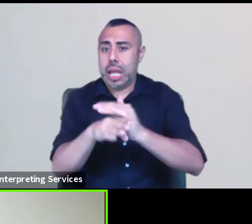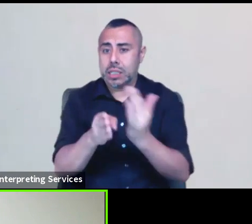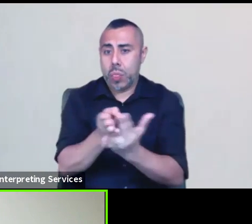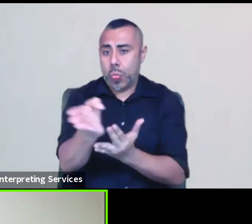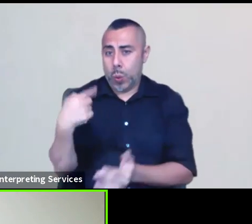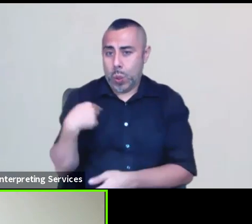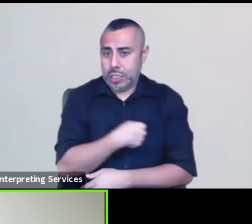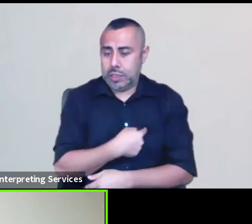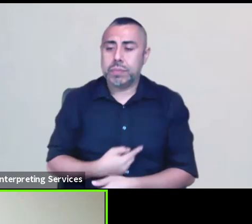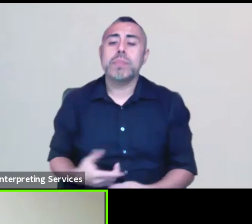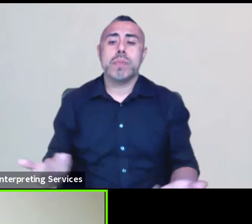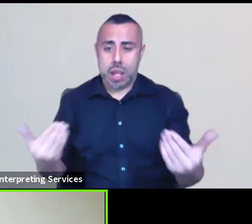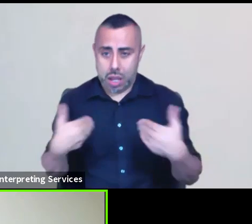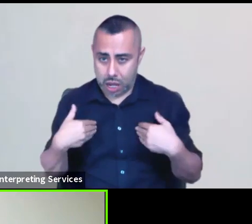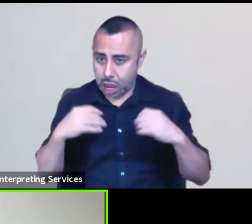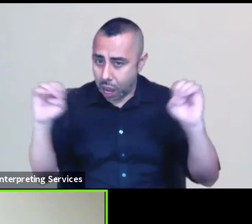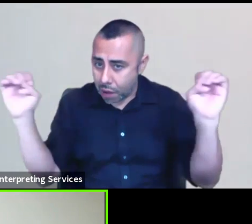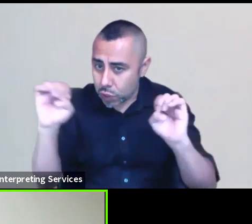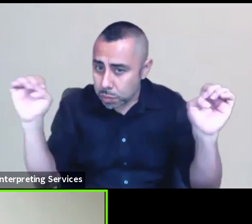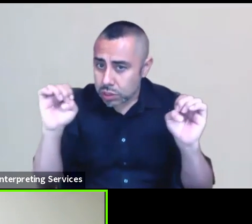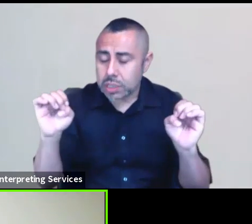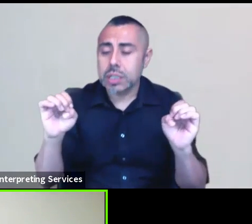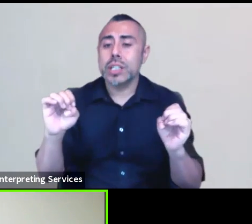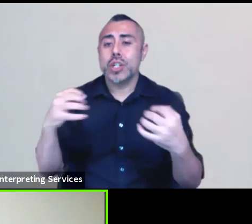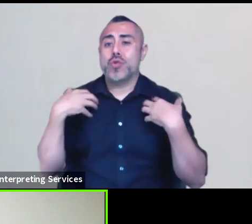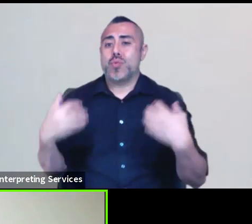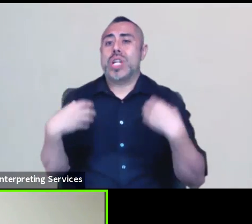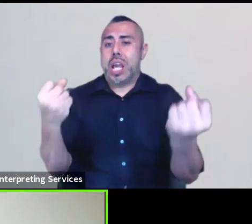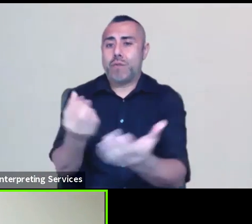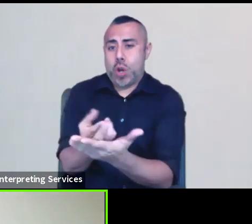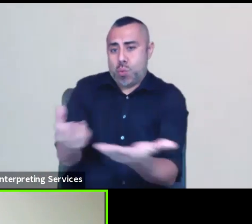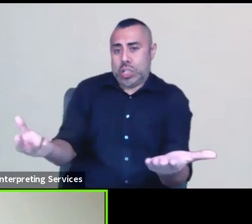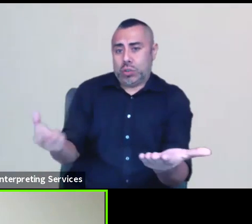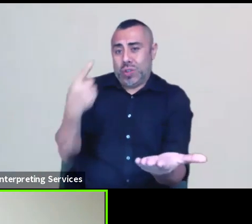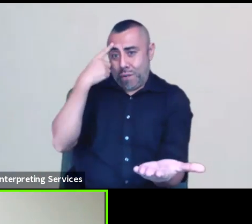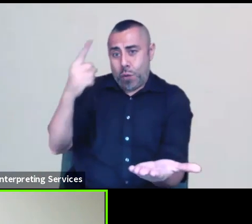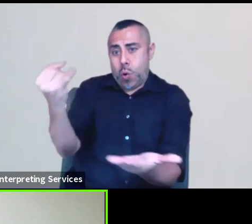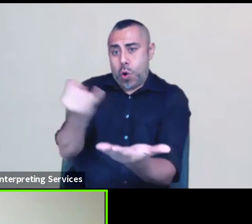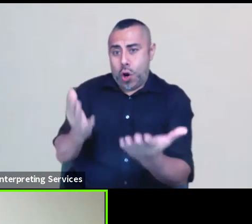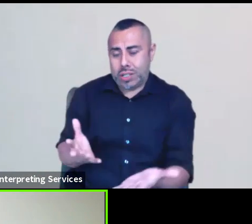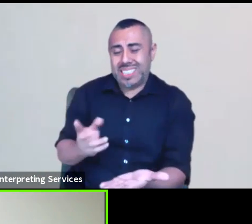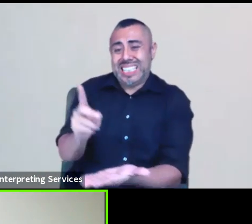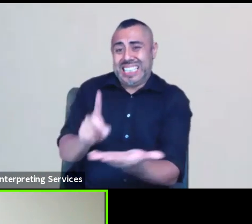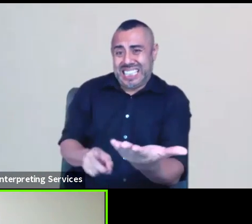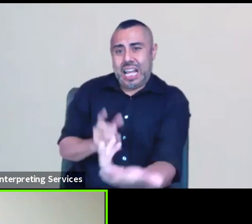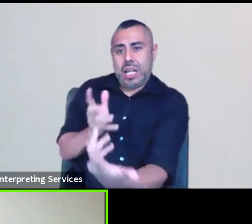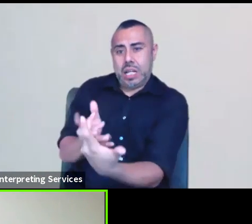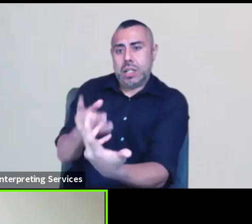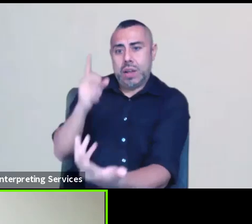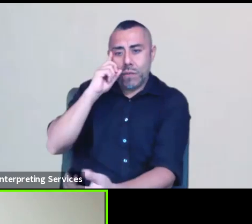There are emergency and recovery resources for artists designed for studio-based artists, but really relevant to artists